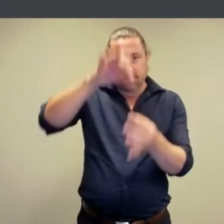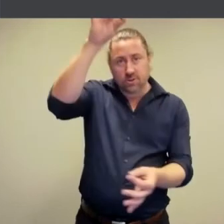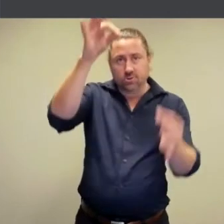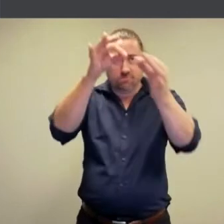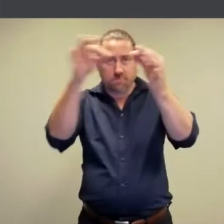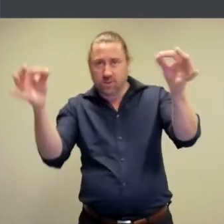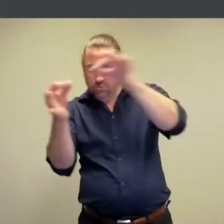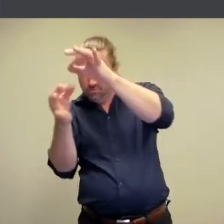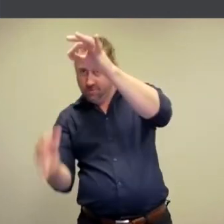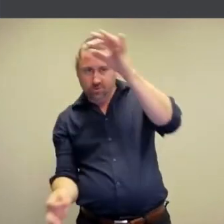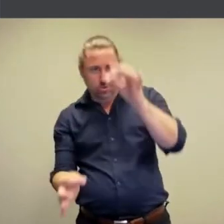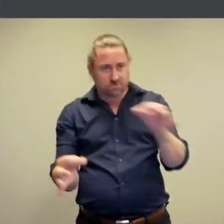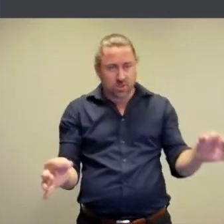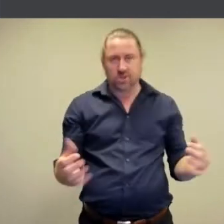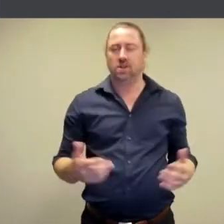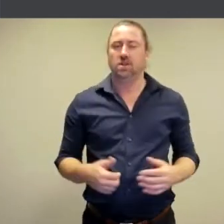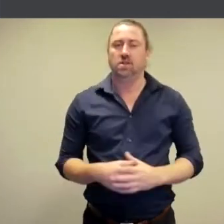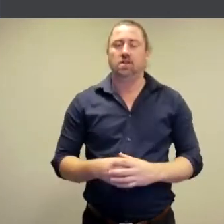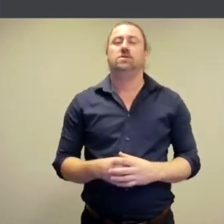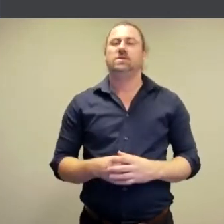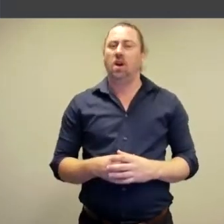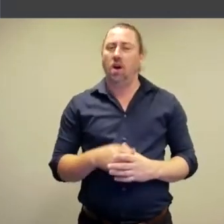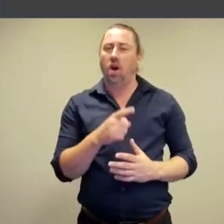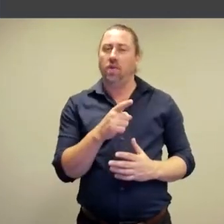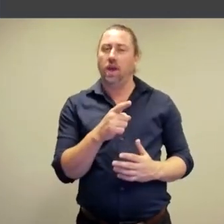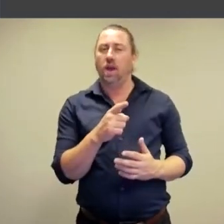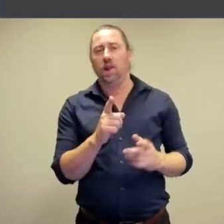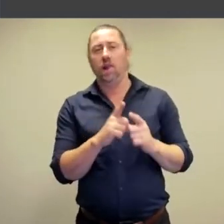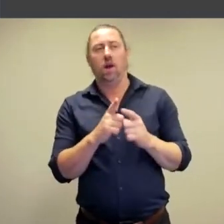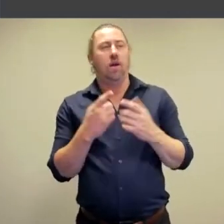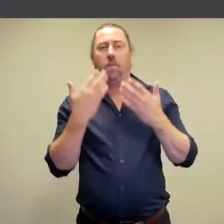slipping between